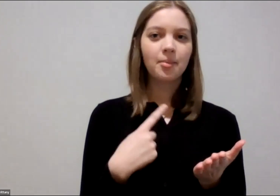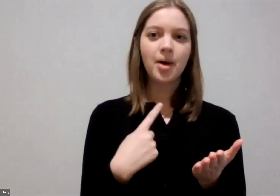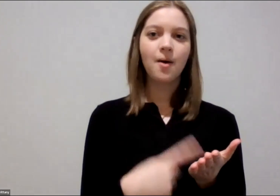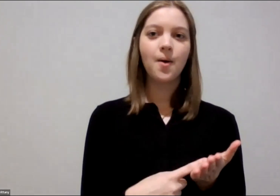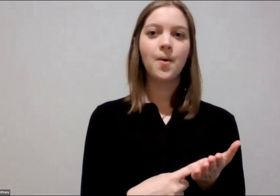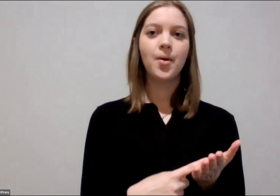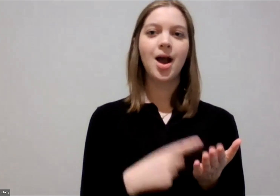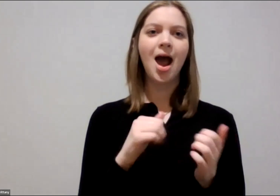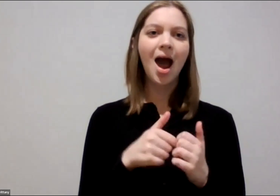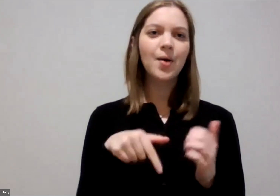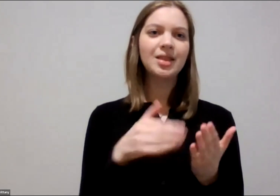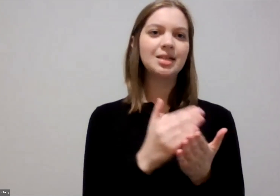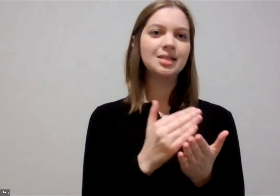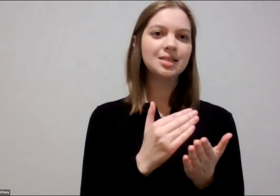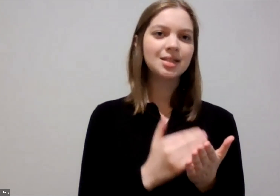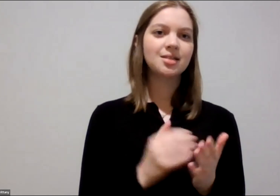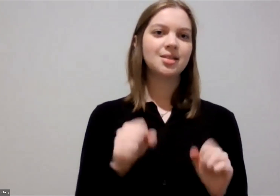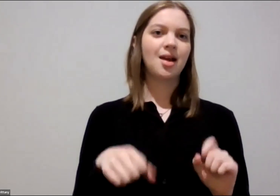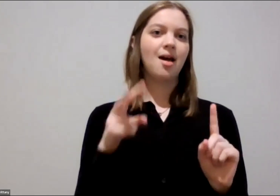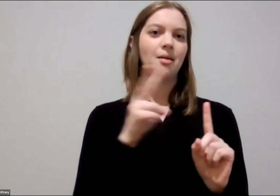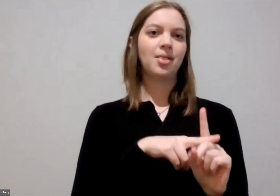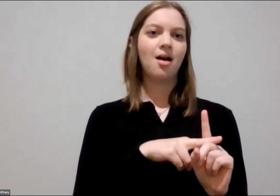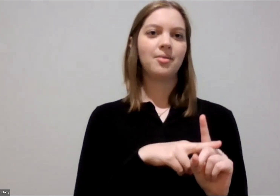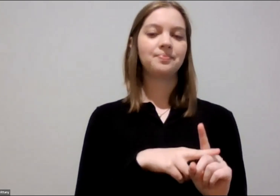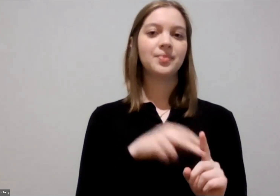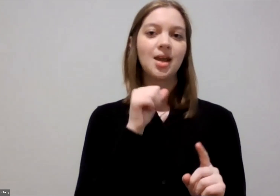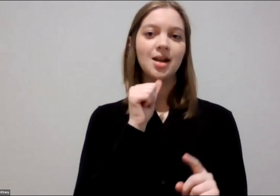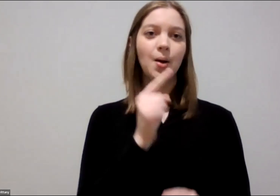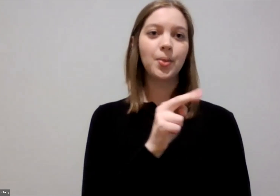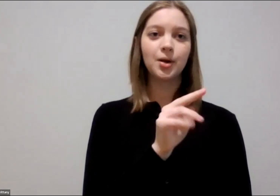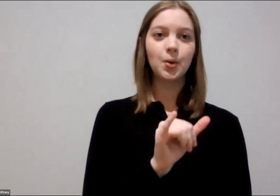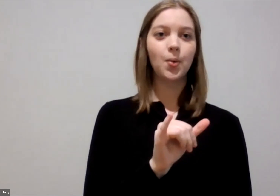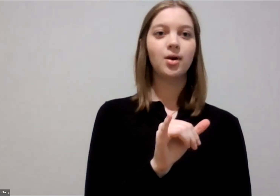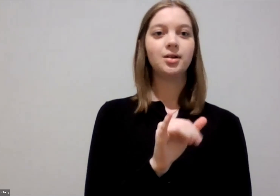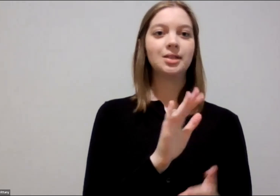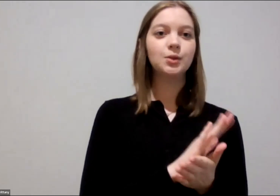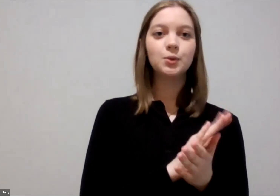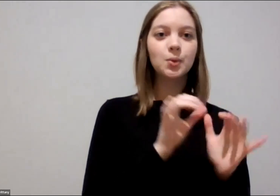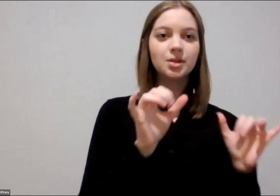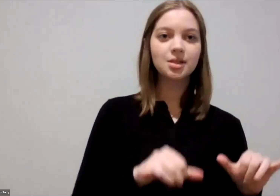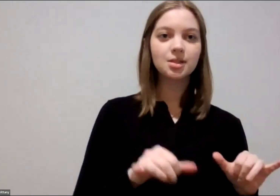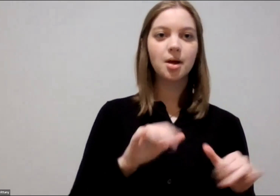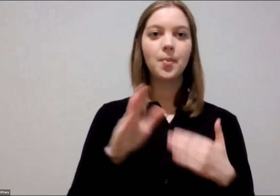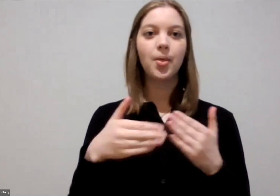How these lessons are applicable, not only in the New York City school system, but definitely across the nation.